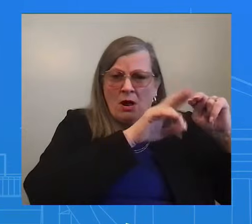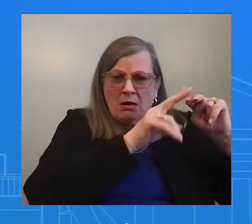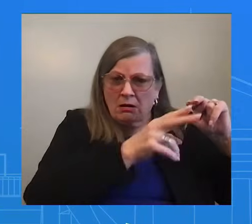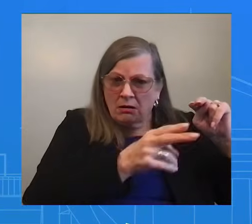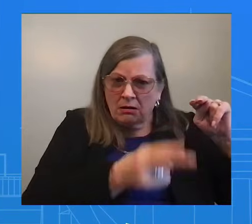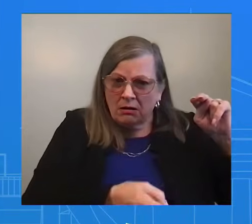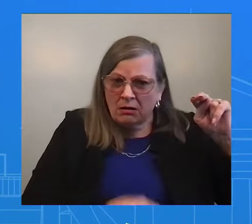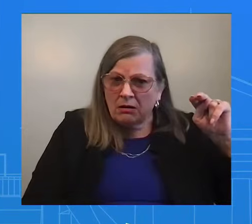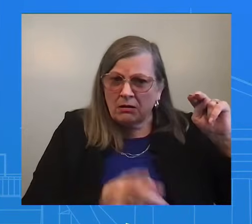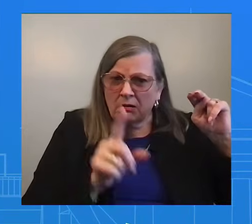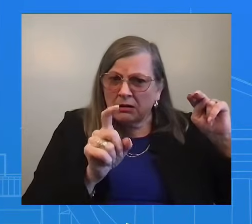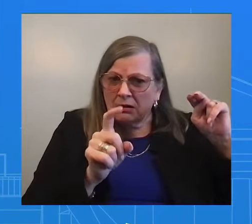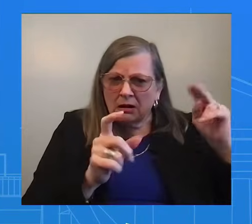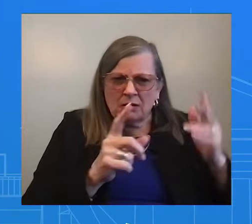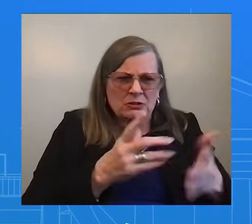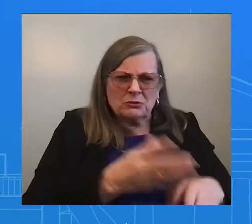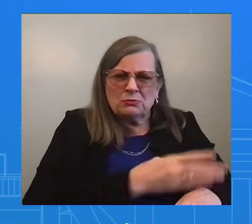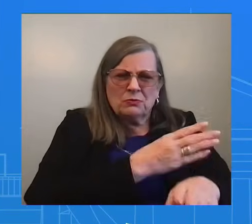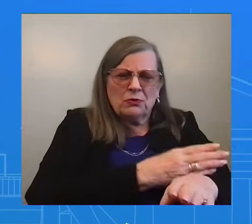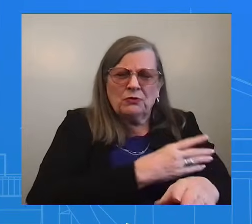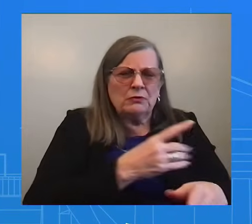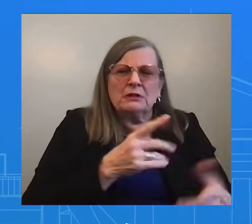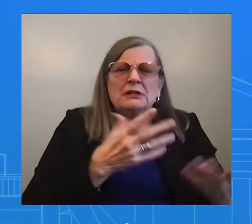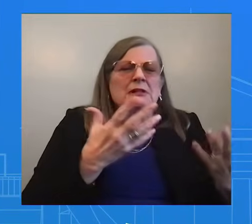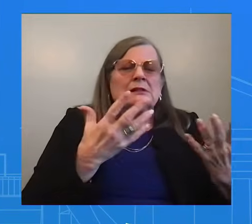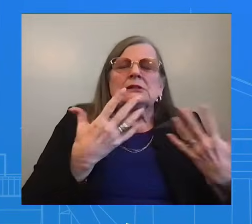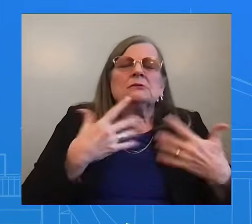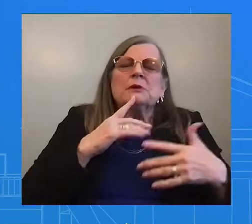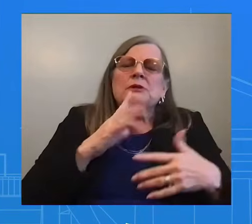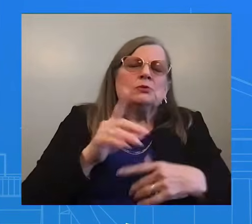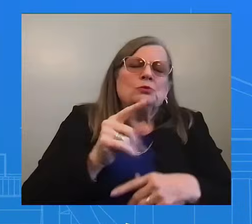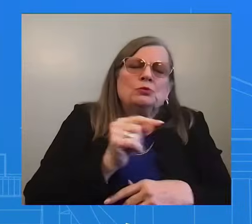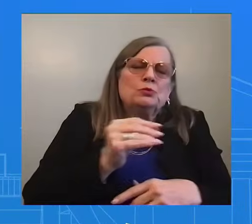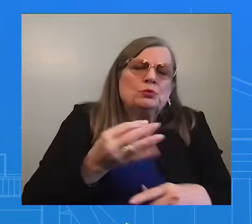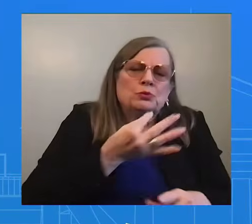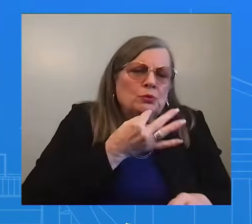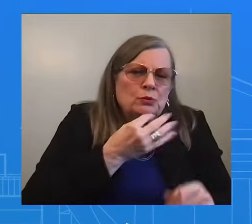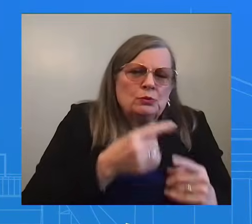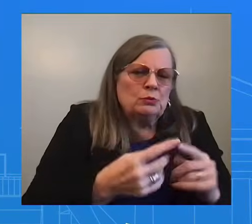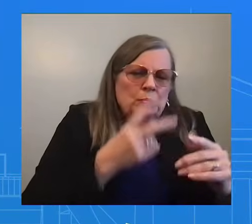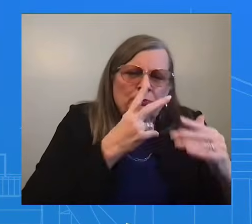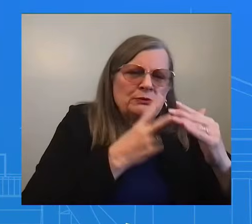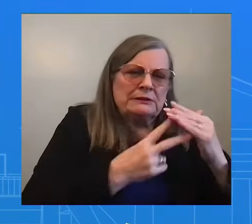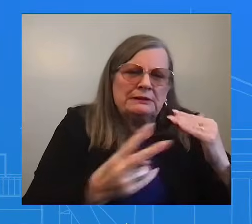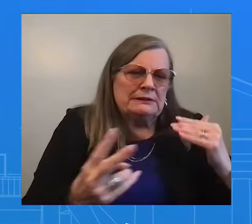we got into trouble, you know, a year or so ago with transitory this or that"? I just want to be clear on how you're viewing this moment here.